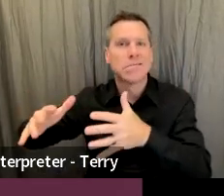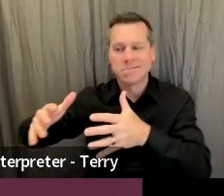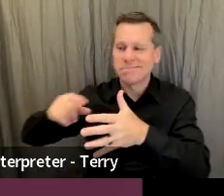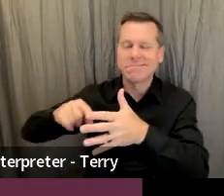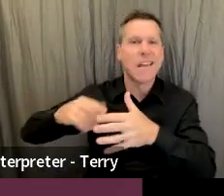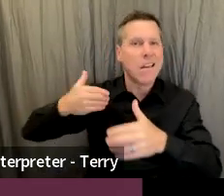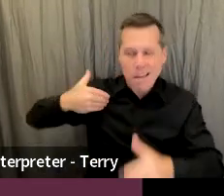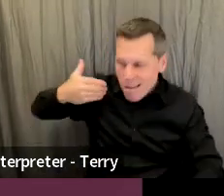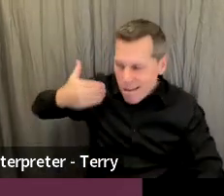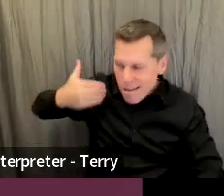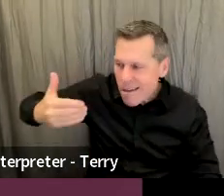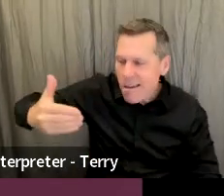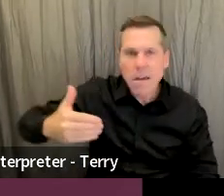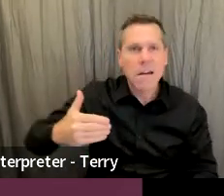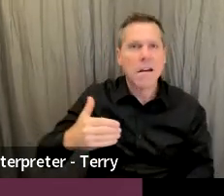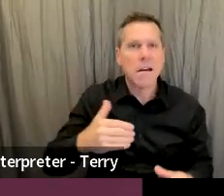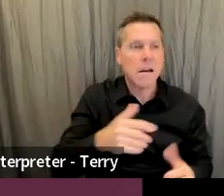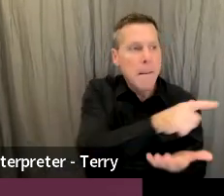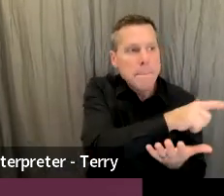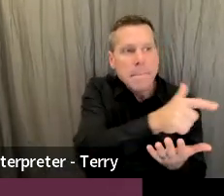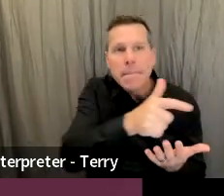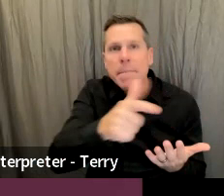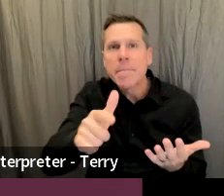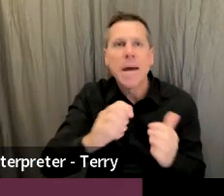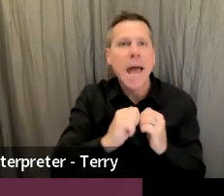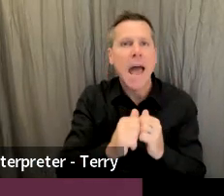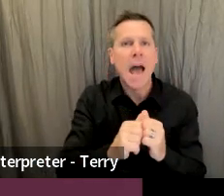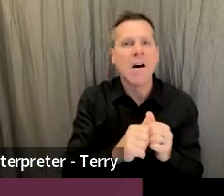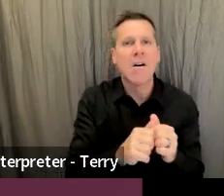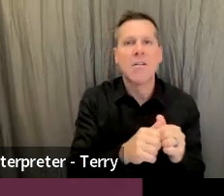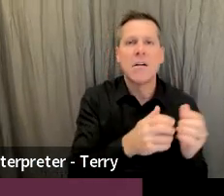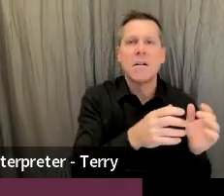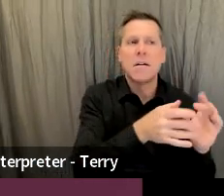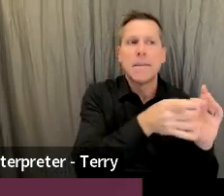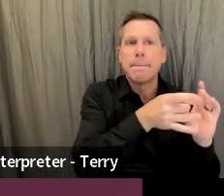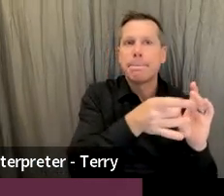And so then each page will have the goals or the equity minded best practices, right?